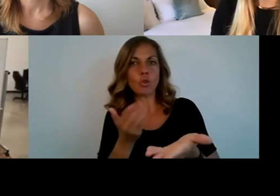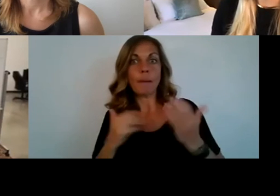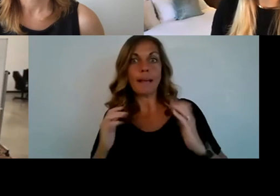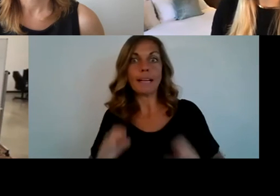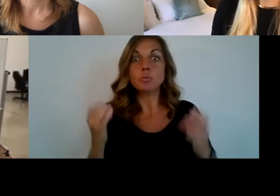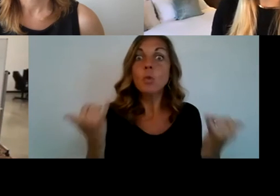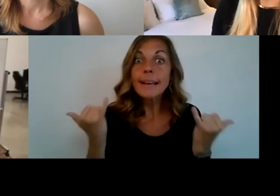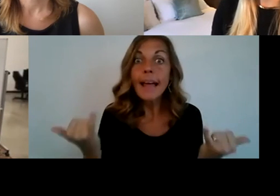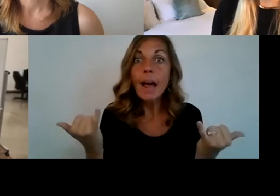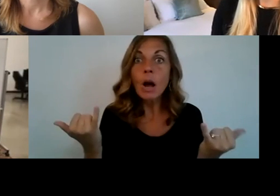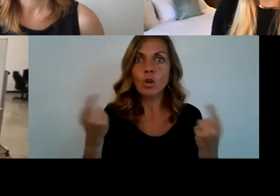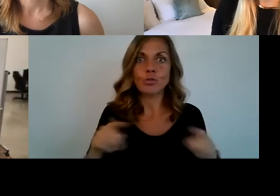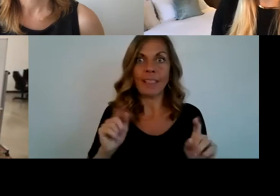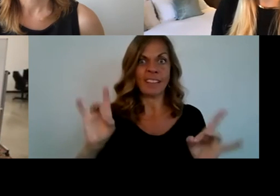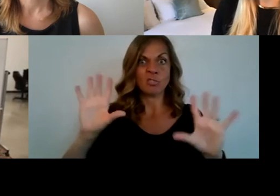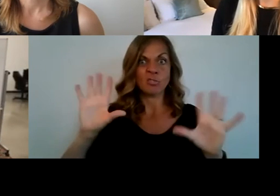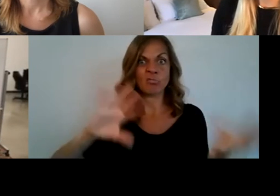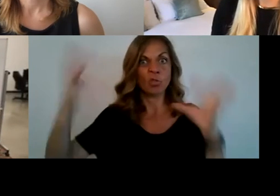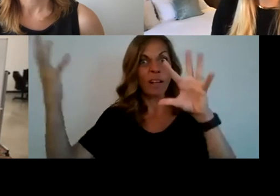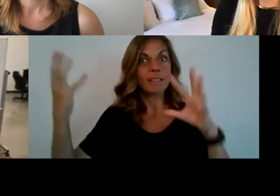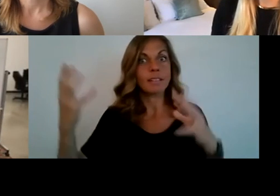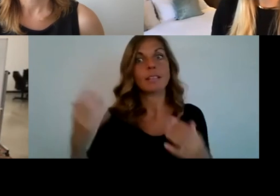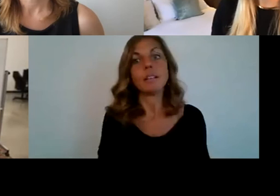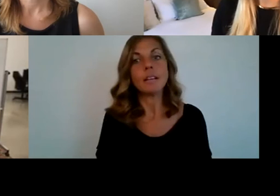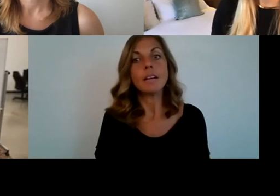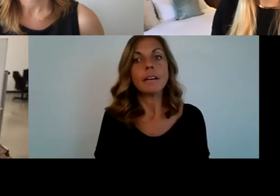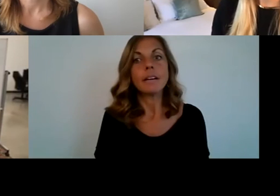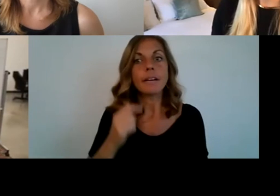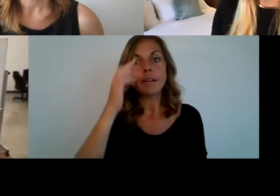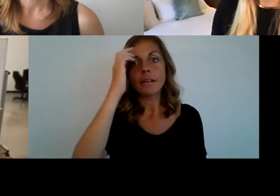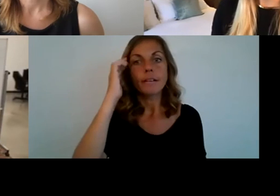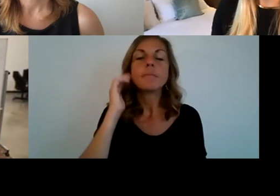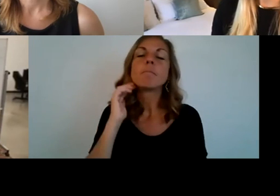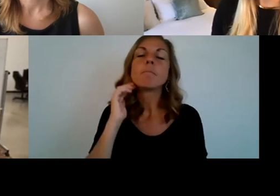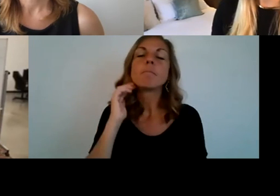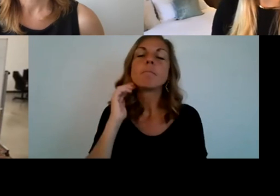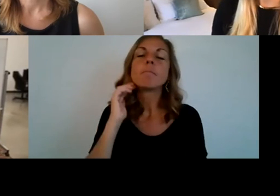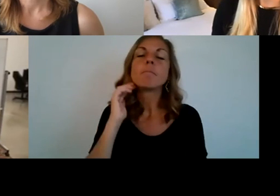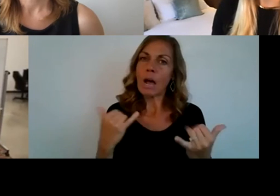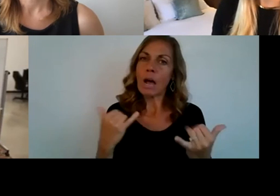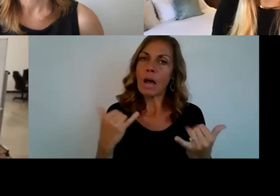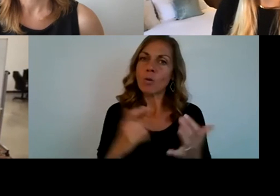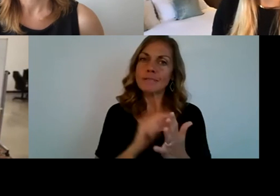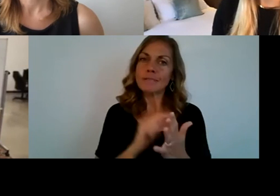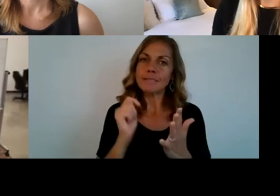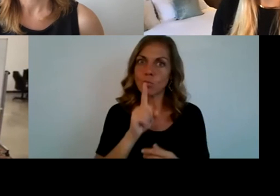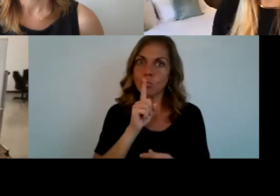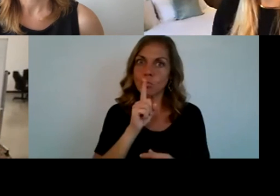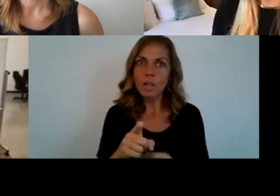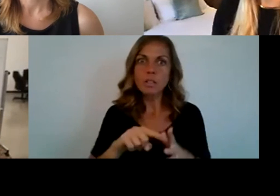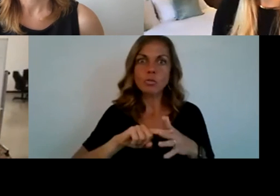crisis, frankly. And this is when you really start to see what founders and what leaders